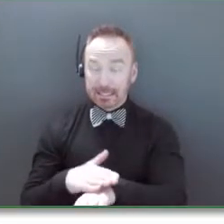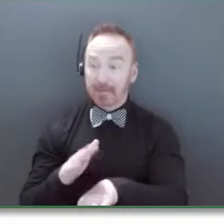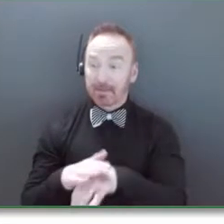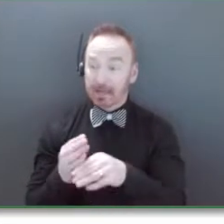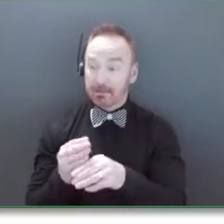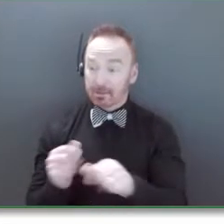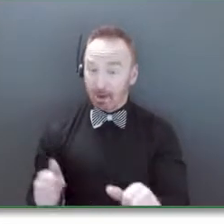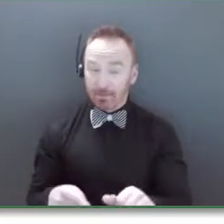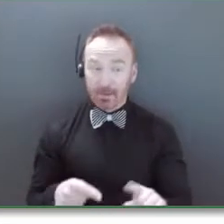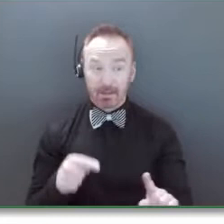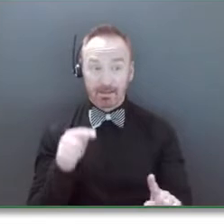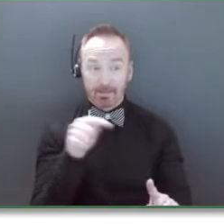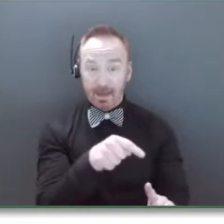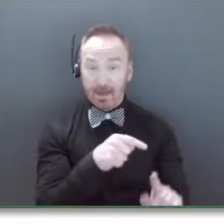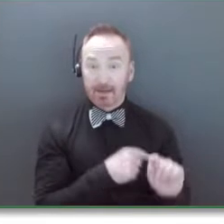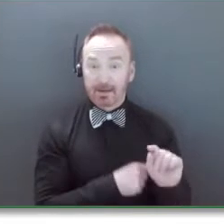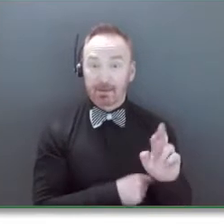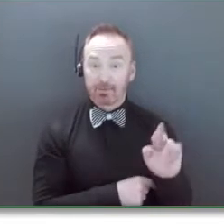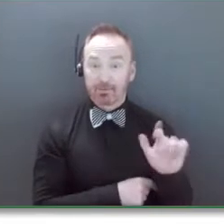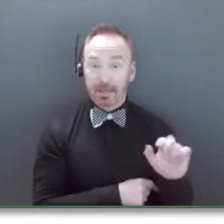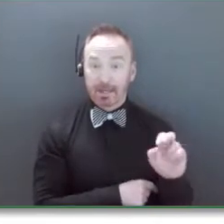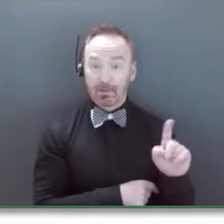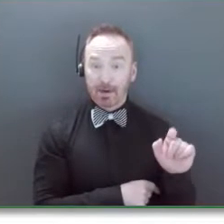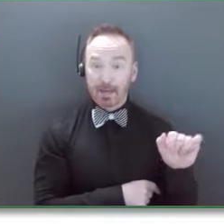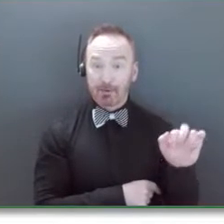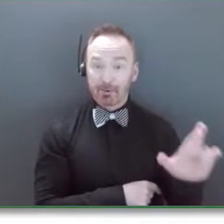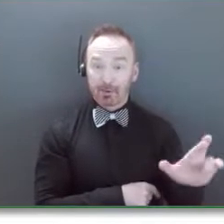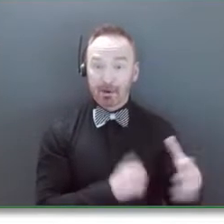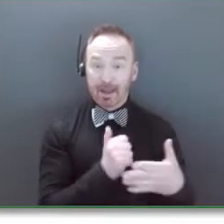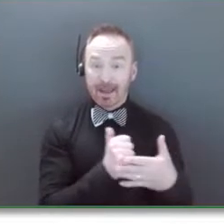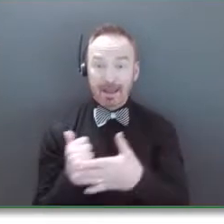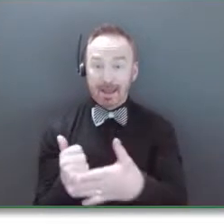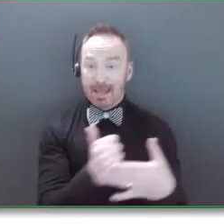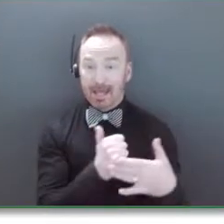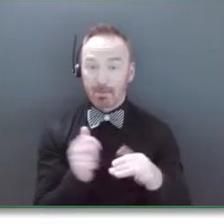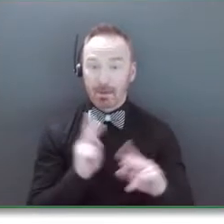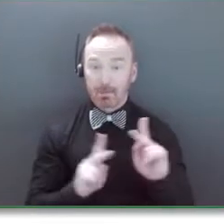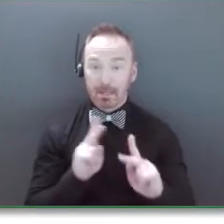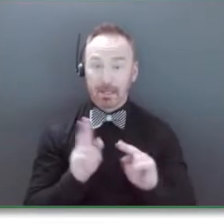people experience the wonders of Canada's national parks in you know